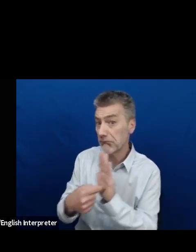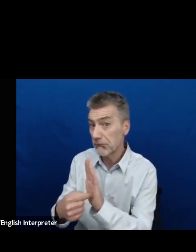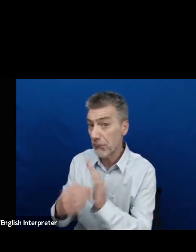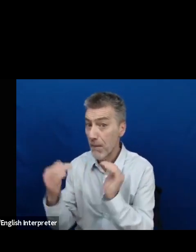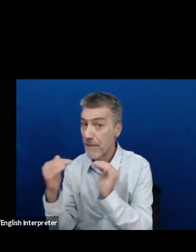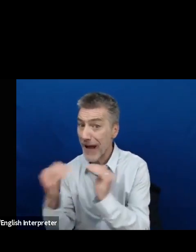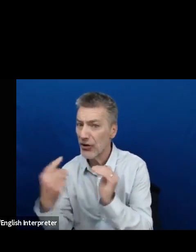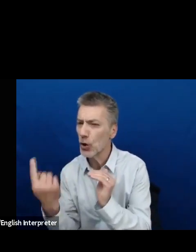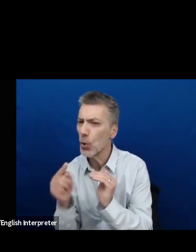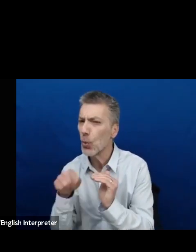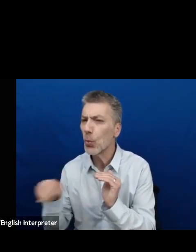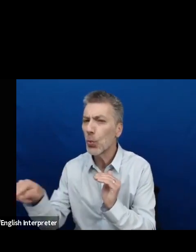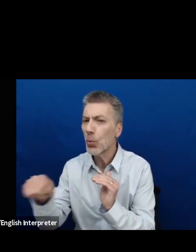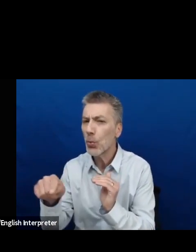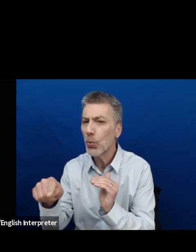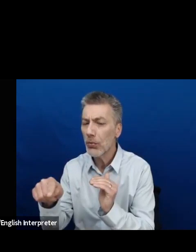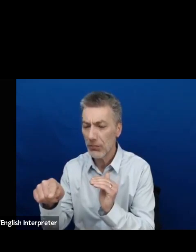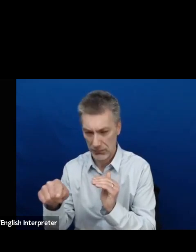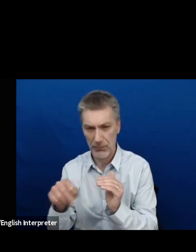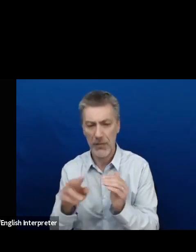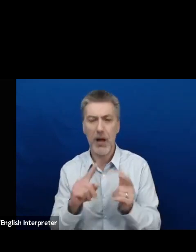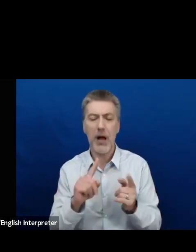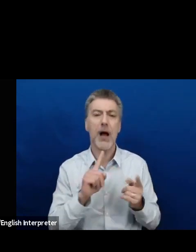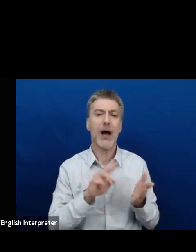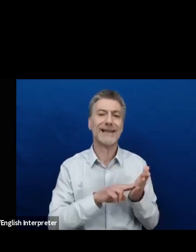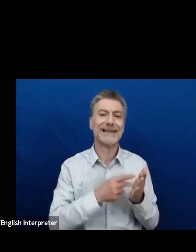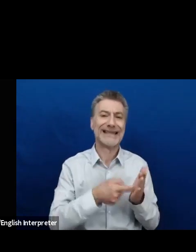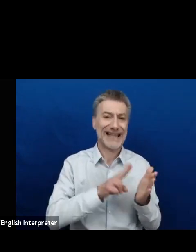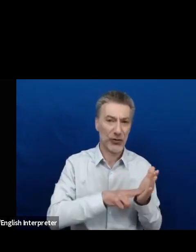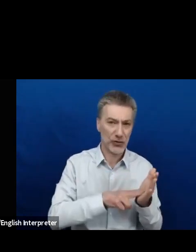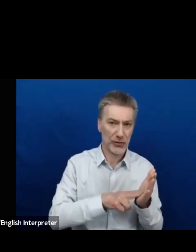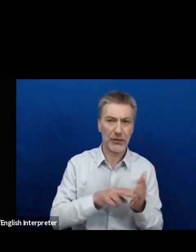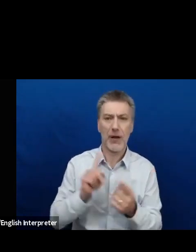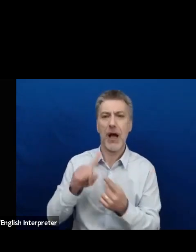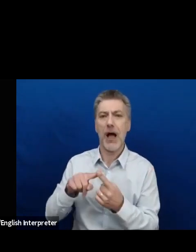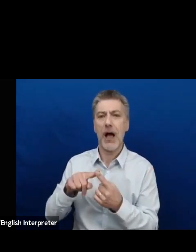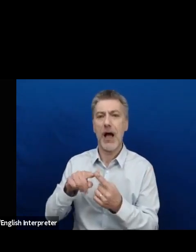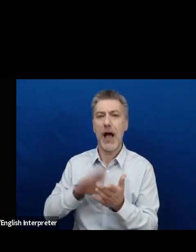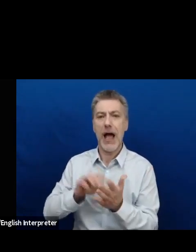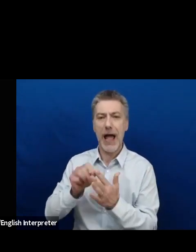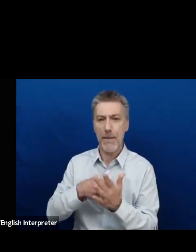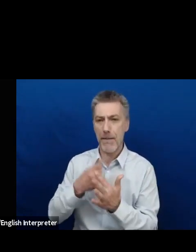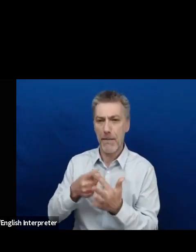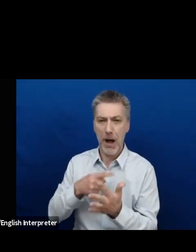national states, then the political community of the state was much wider and